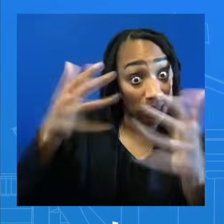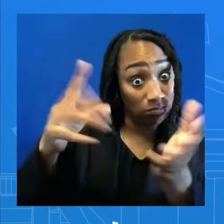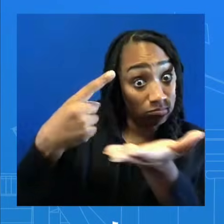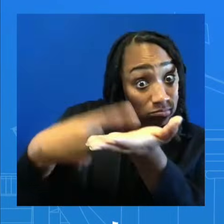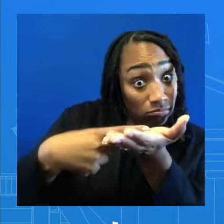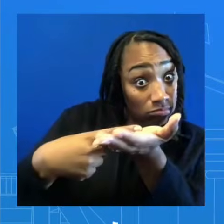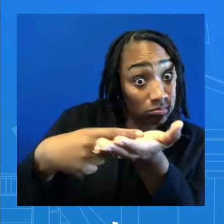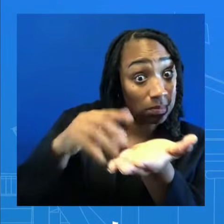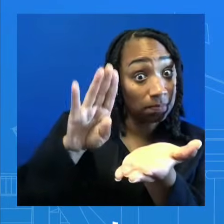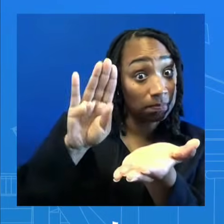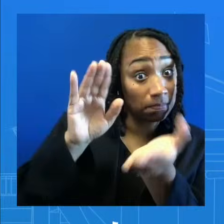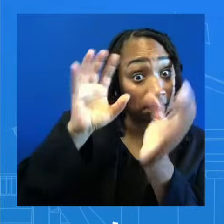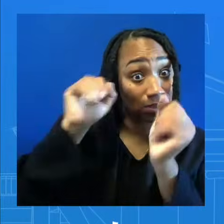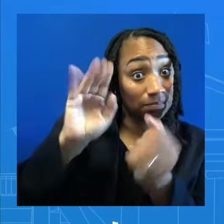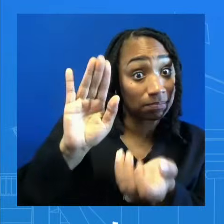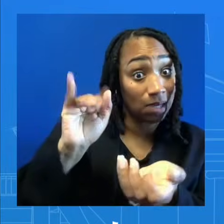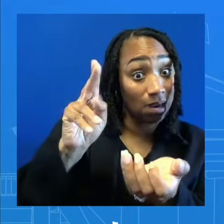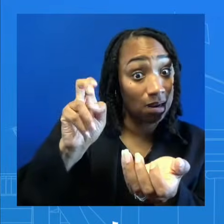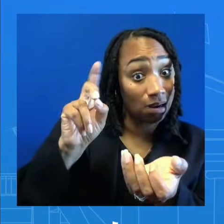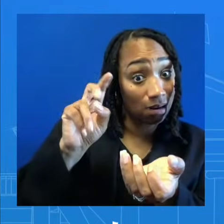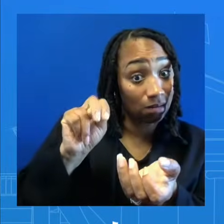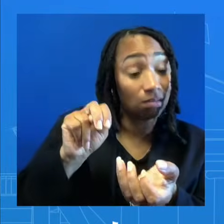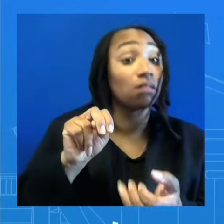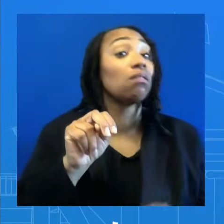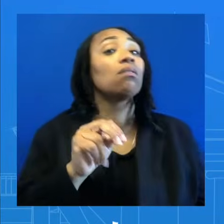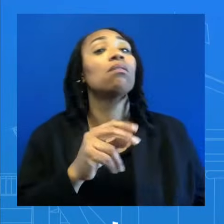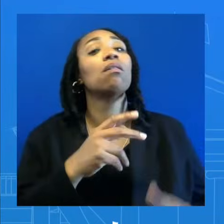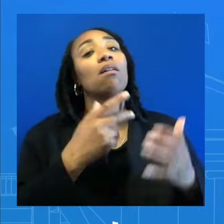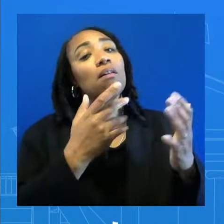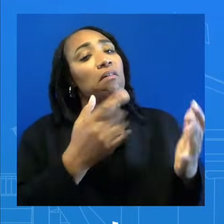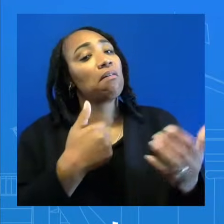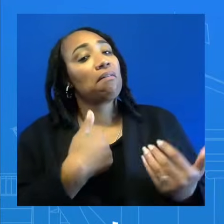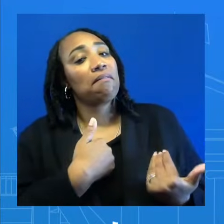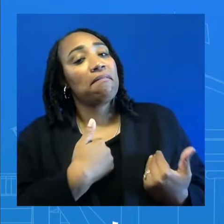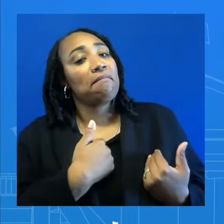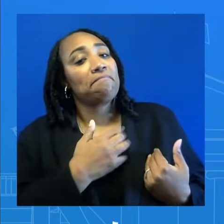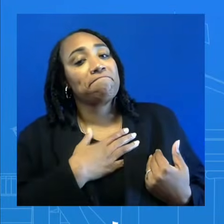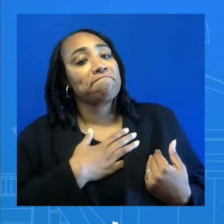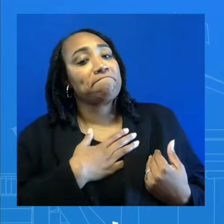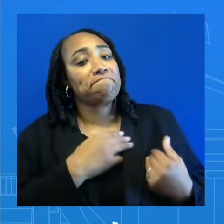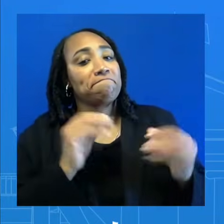and the president since this decision was -- was made, but the president is grateful --